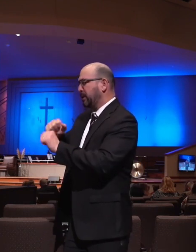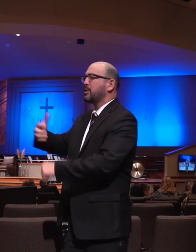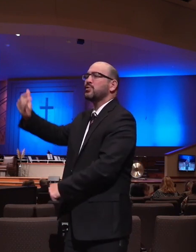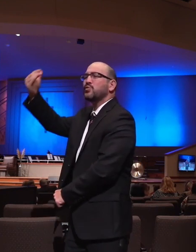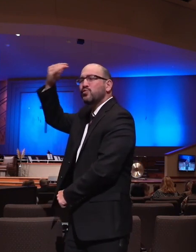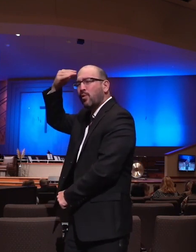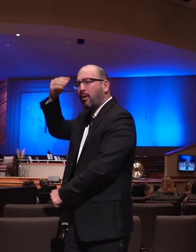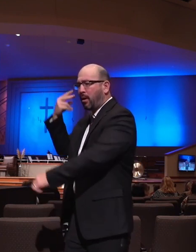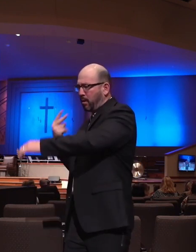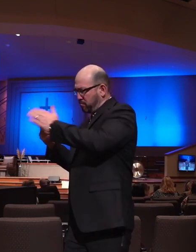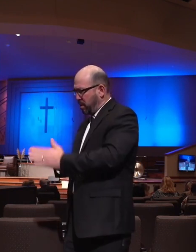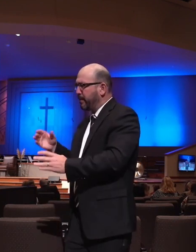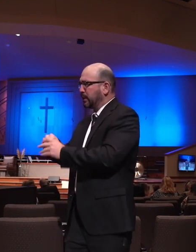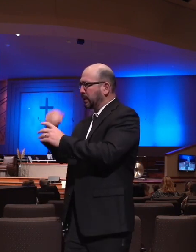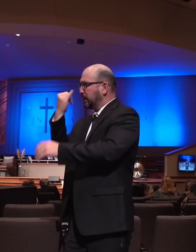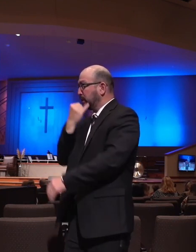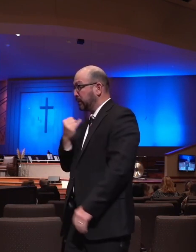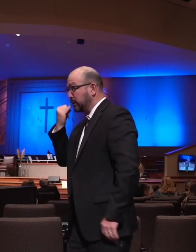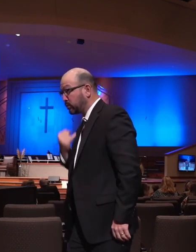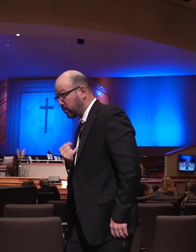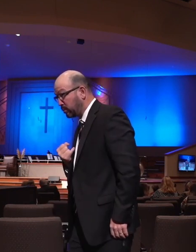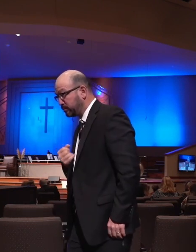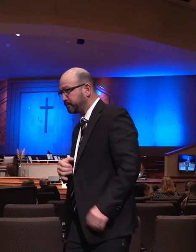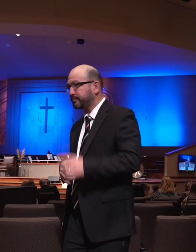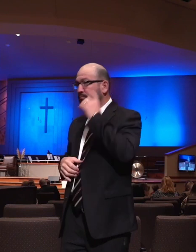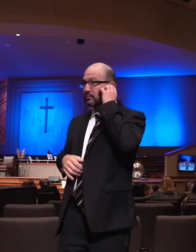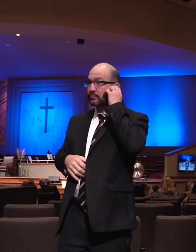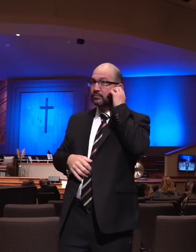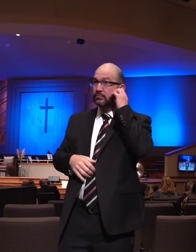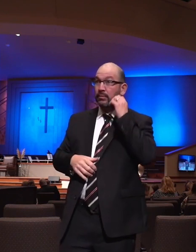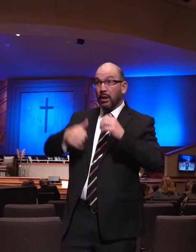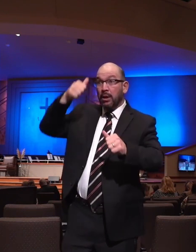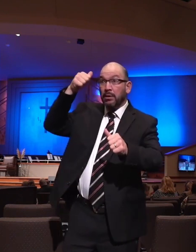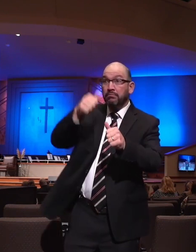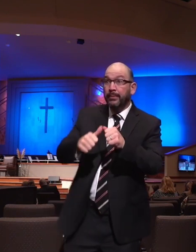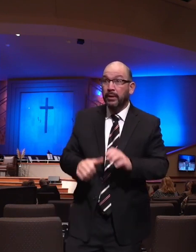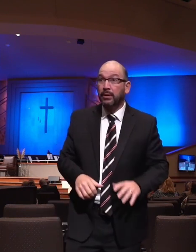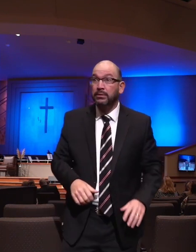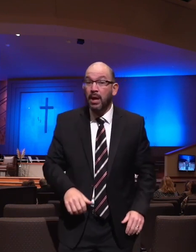Elisha hold on hold on remember now there's other lepers and Elisha